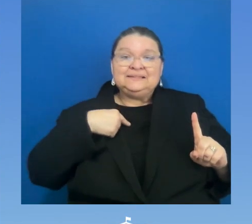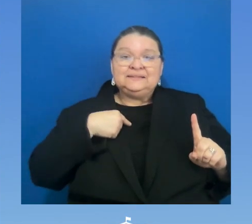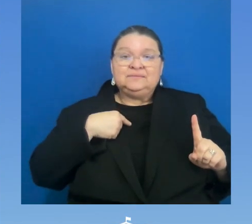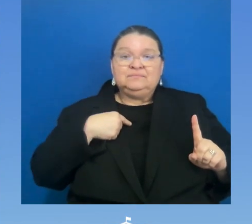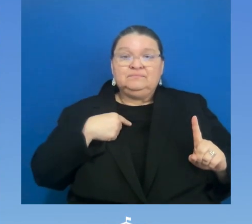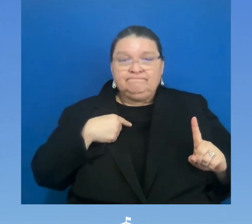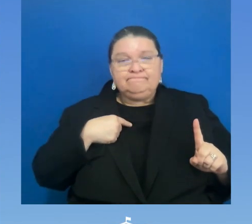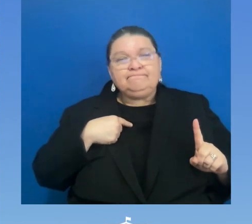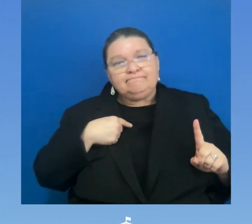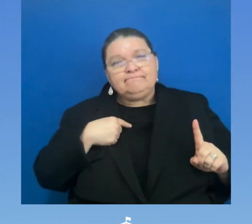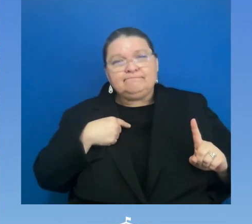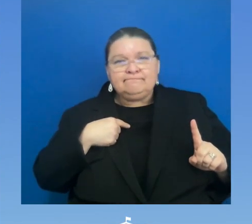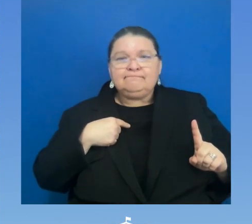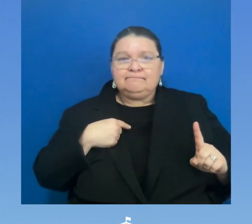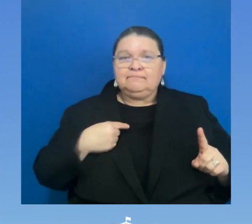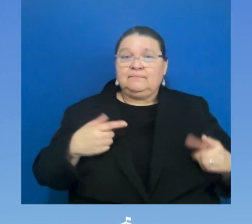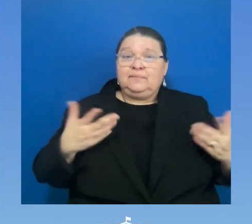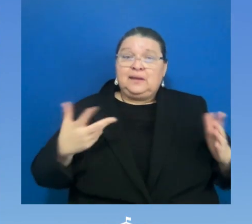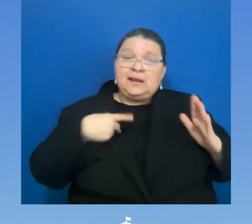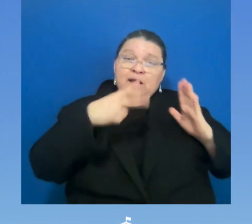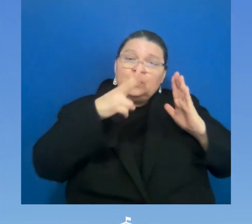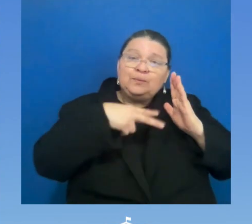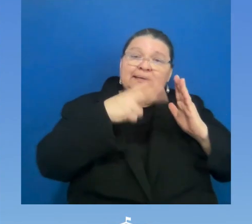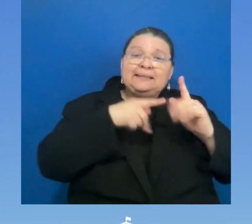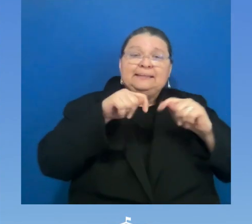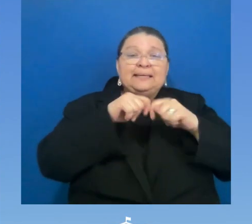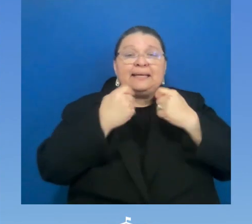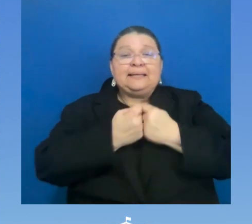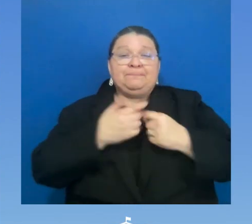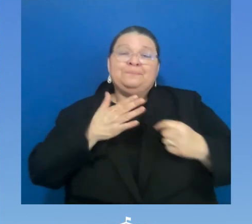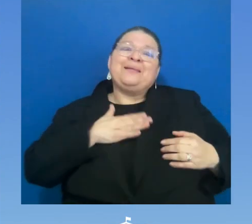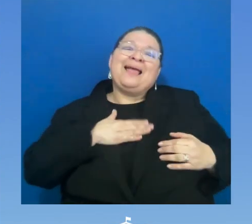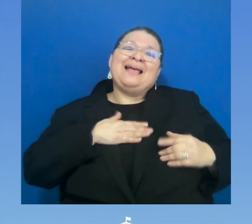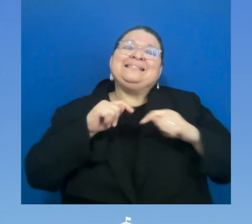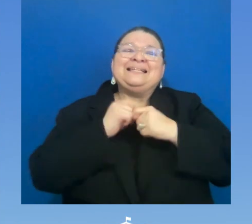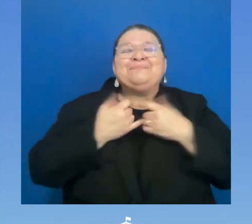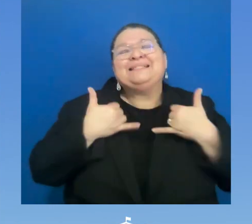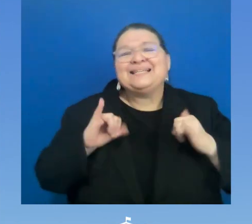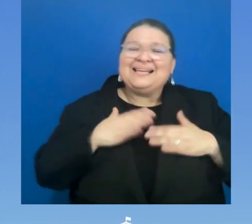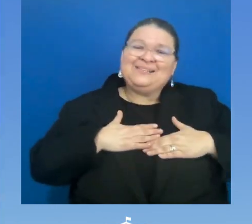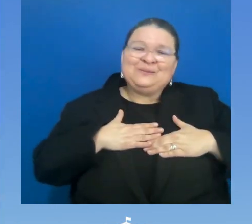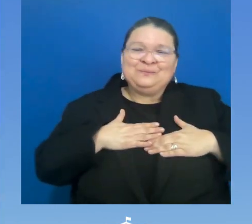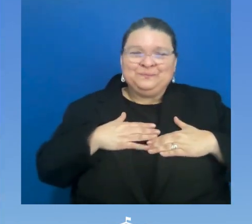even though I haven't played with most of them. Participant: We all do. Ms. Scurry: We all. Yeah. The Vice President: I consider it my team too.